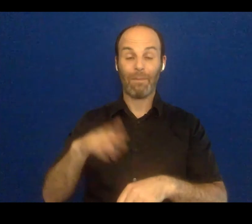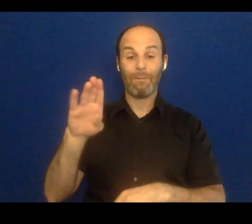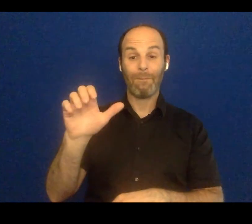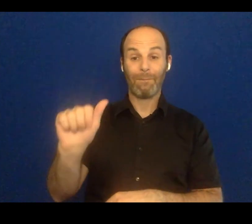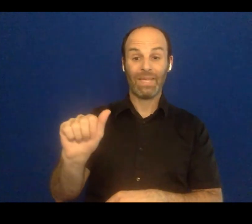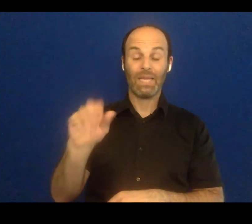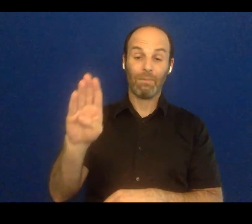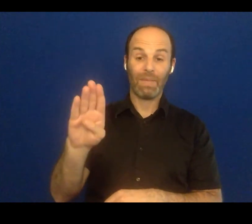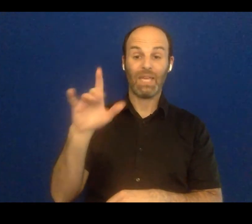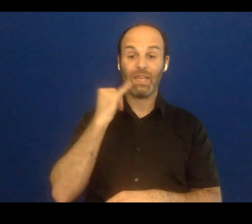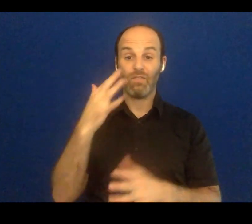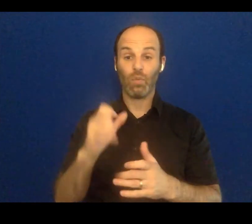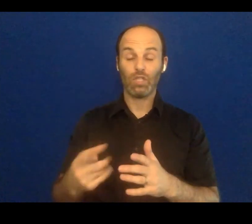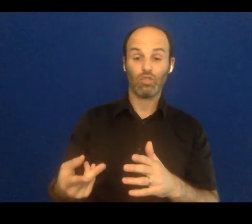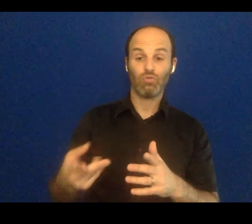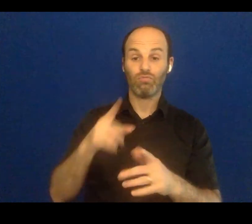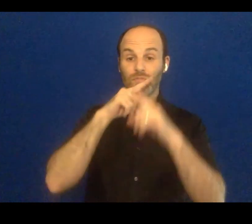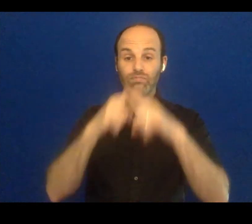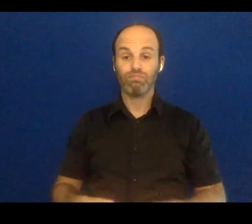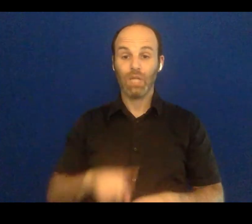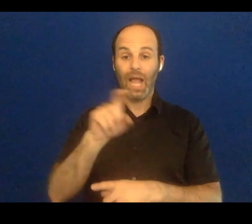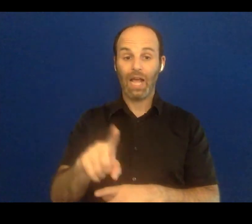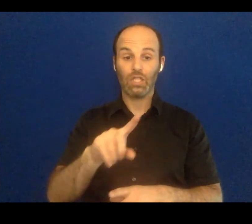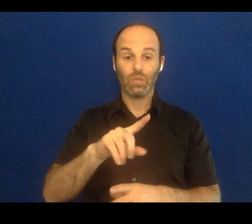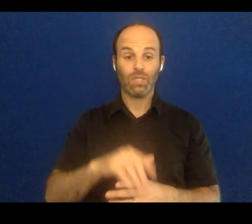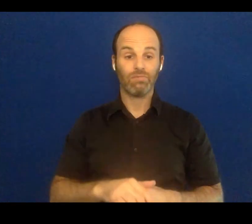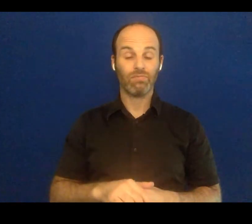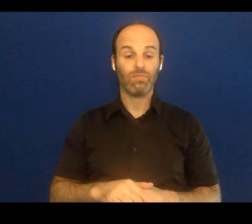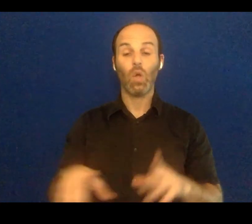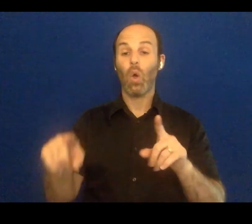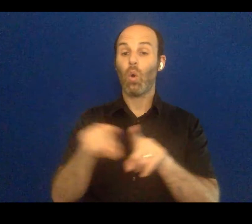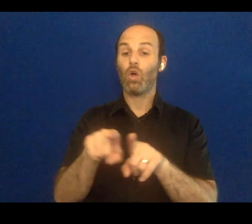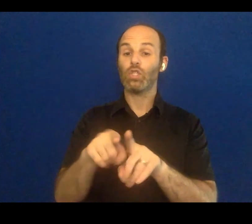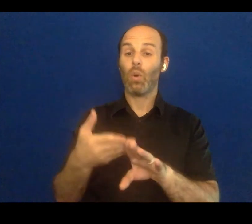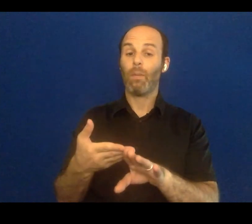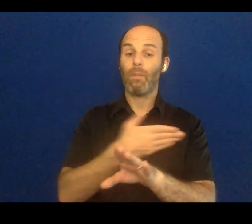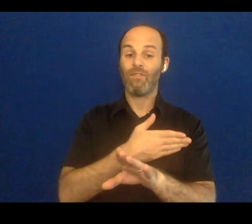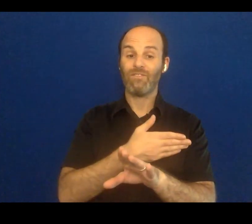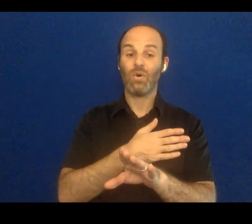YOU CAN UNMUTE AND ASK YOUR QUESTION. AND ALSO BEFORE JUST A